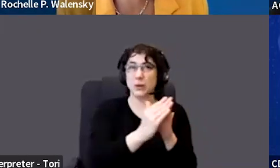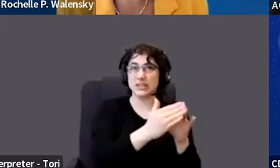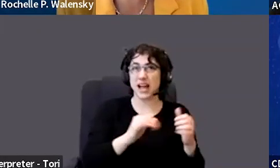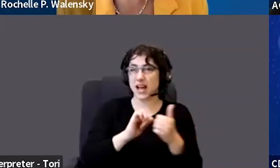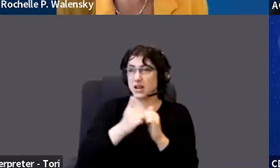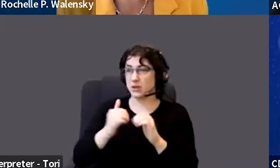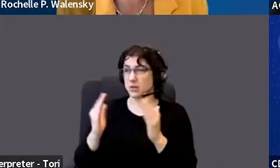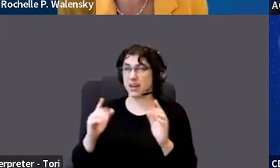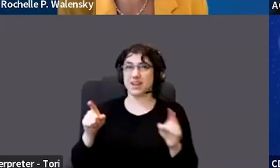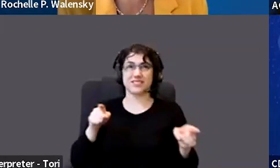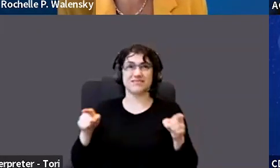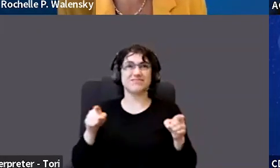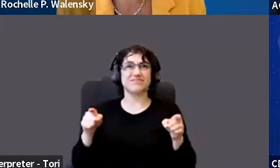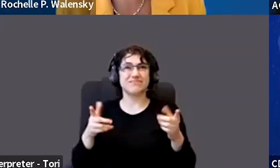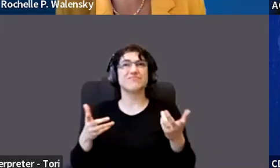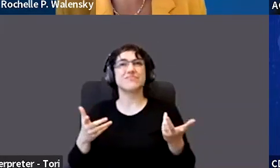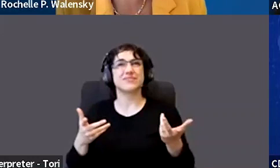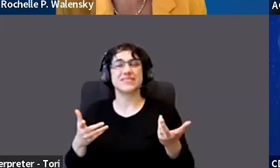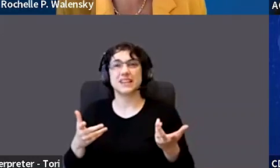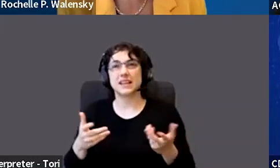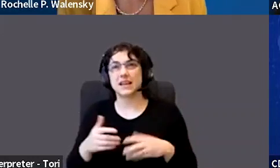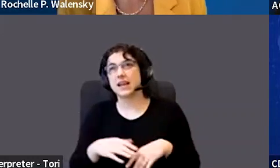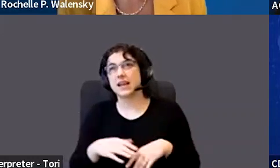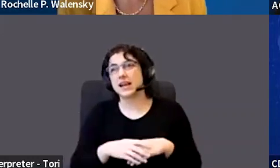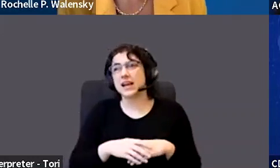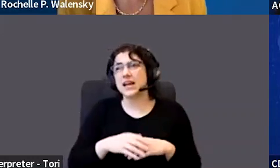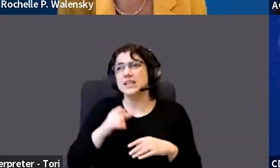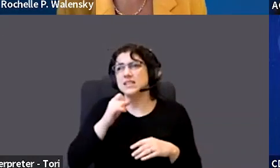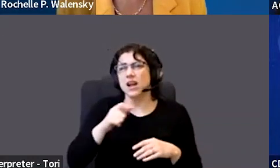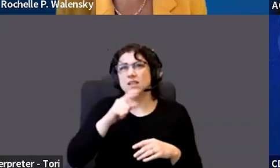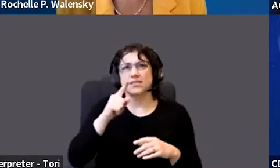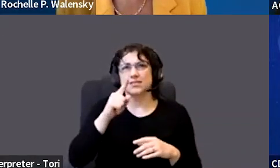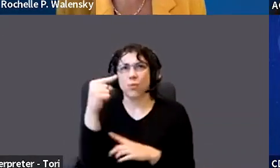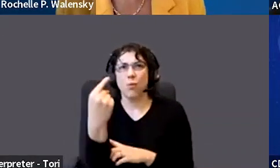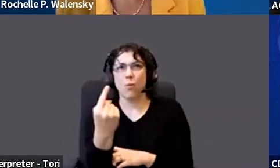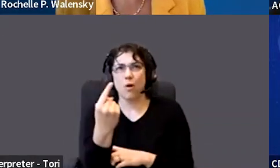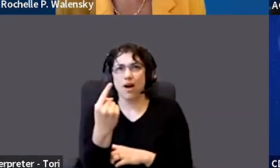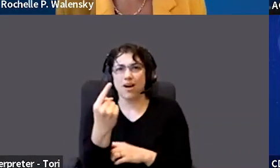not for anybody to necessarily singularly own it. But if it comes to us sequentially,